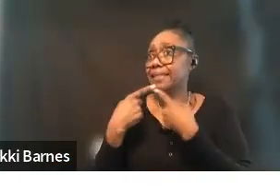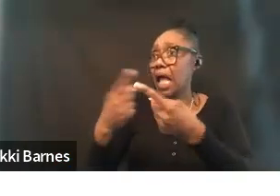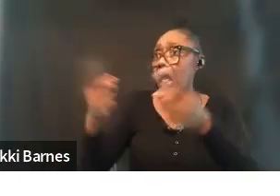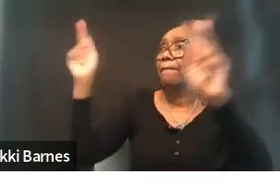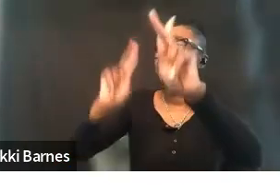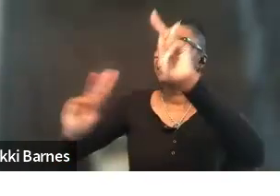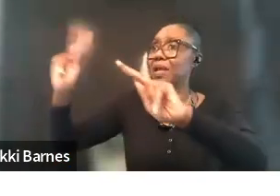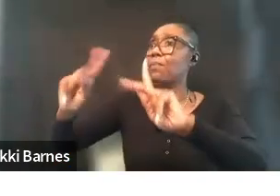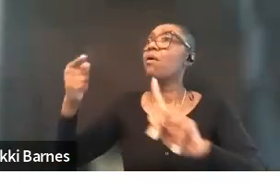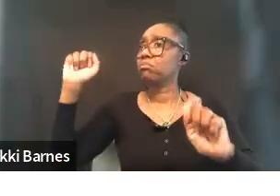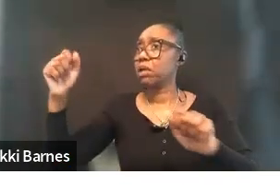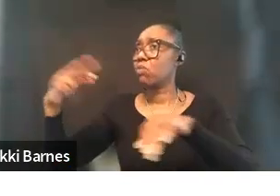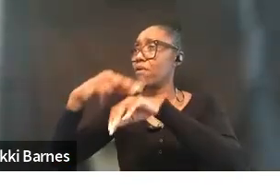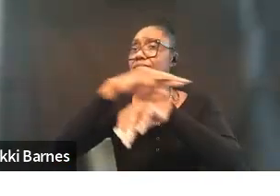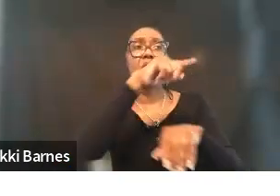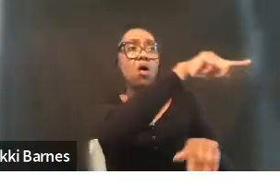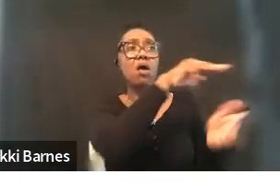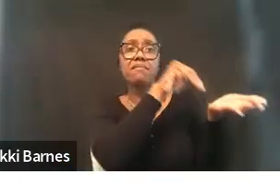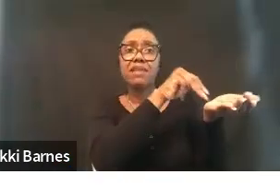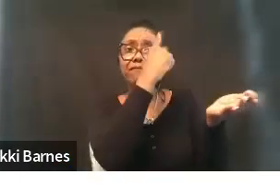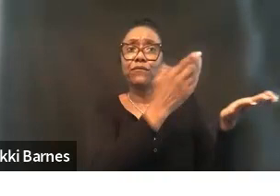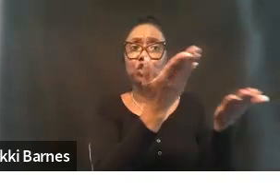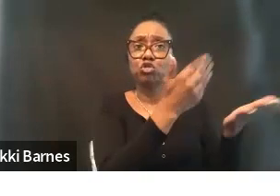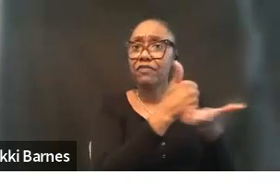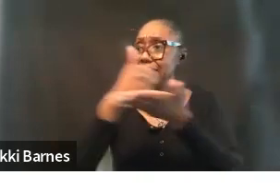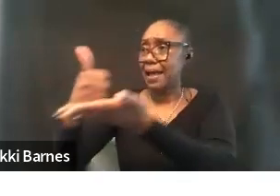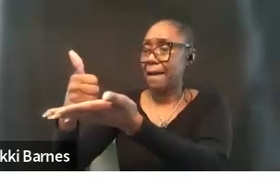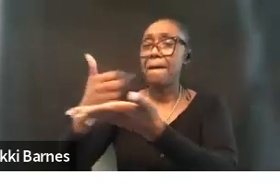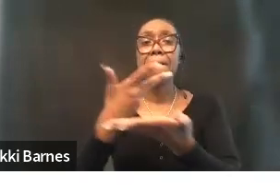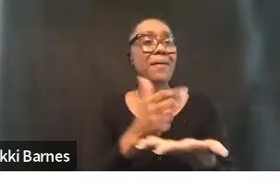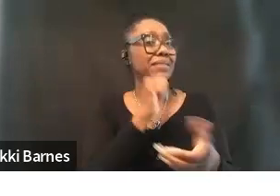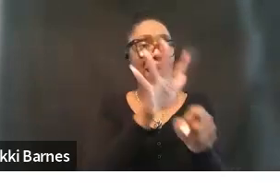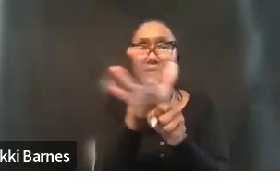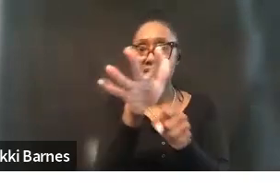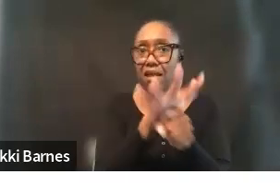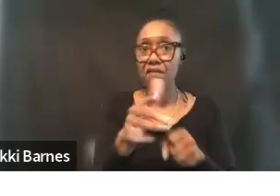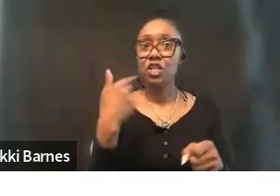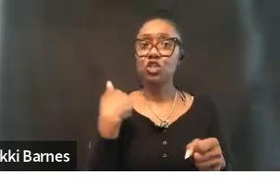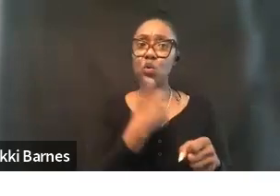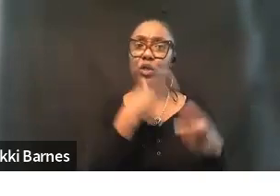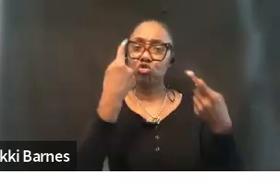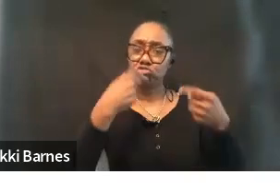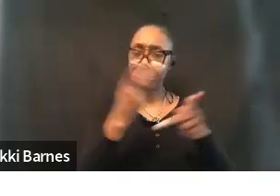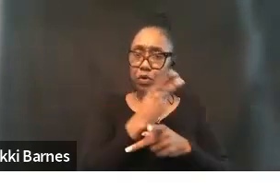There was a recommendation to work to clarify how the new 9 8 8 call centers and the managed care crisis call centers kind of work together.